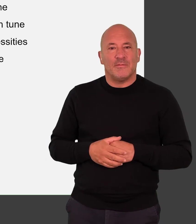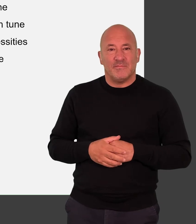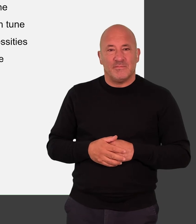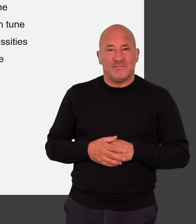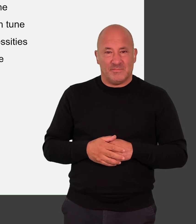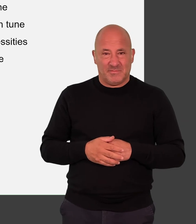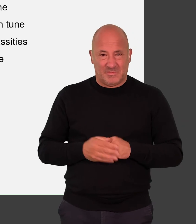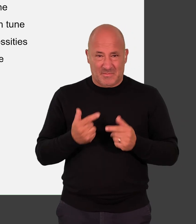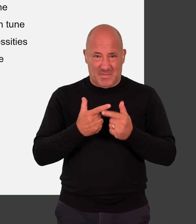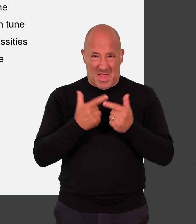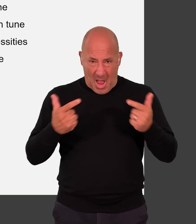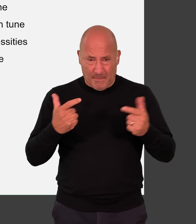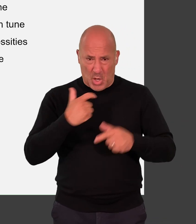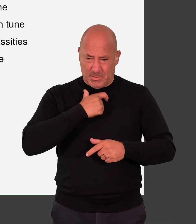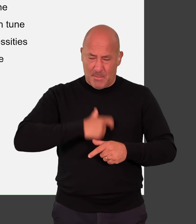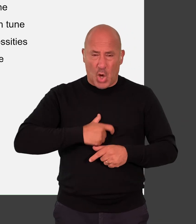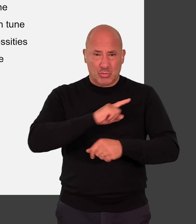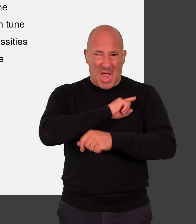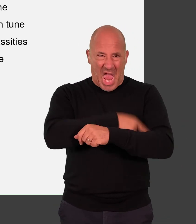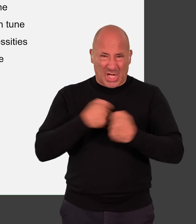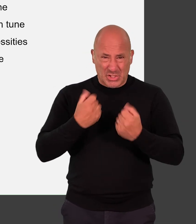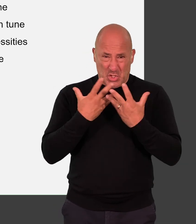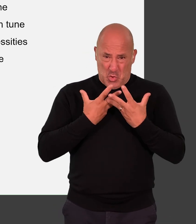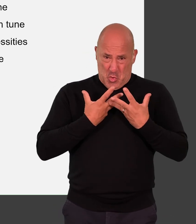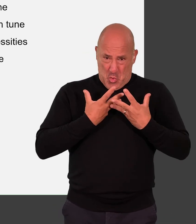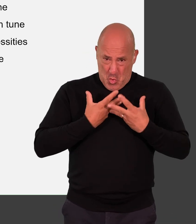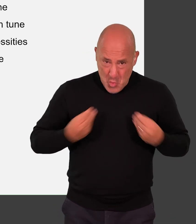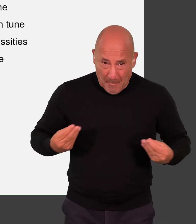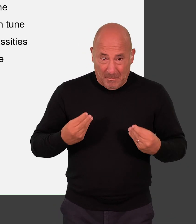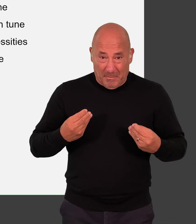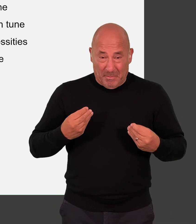The demands that consume a person’s energy may be classed as